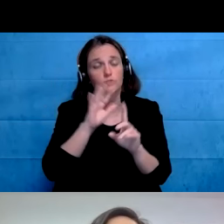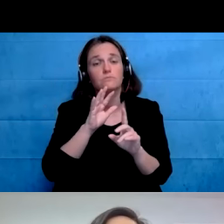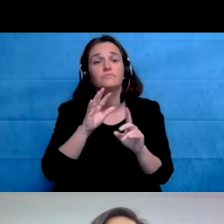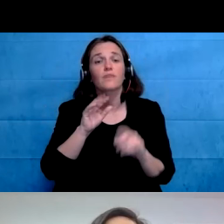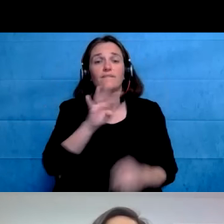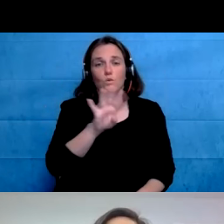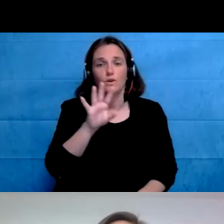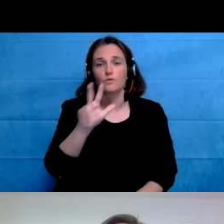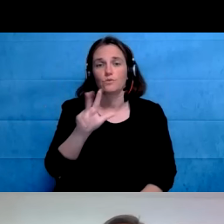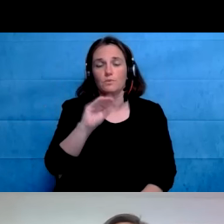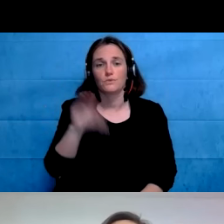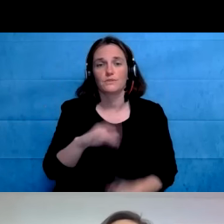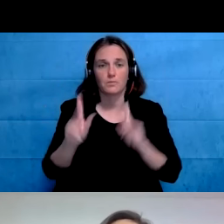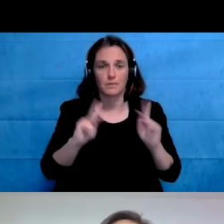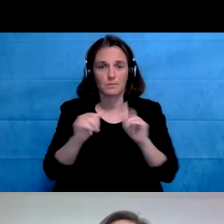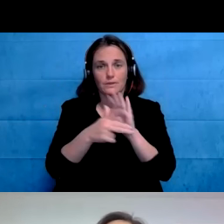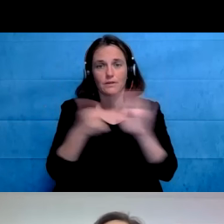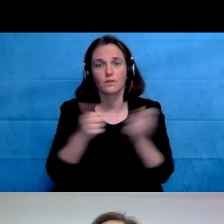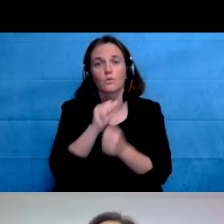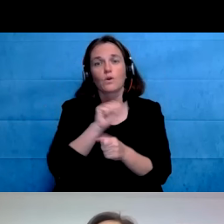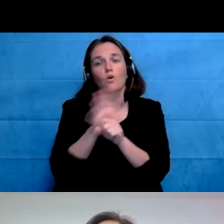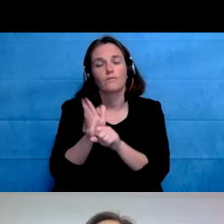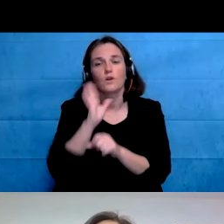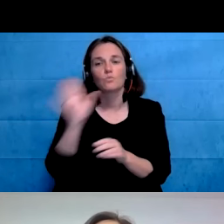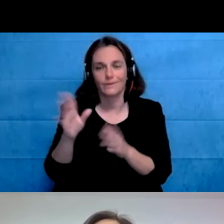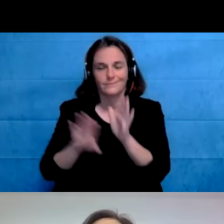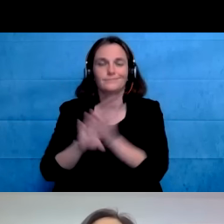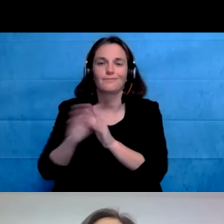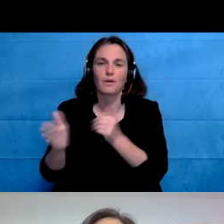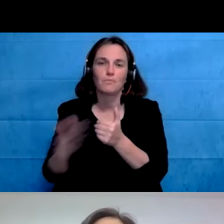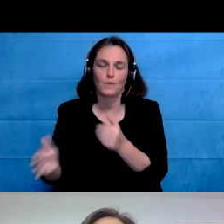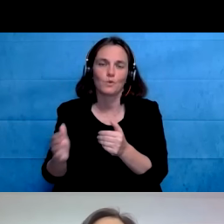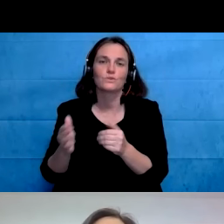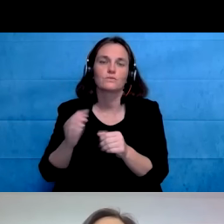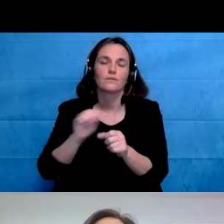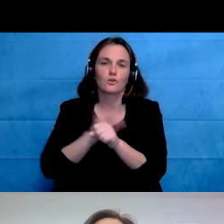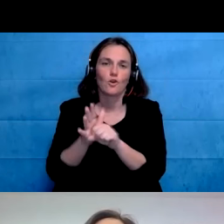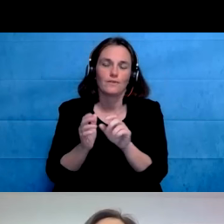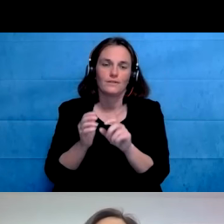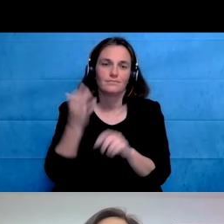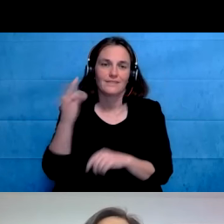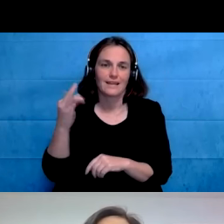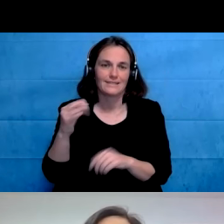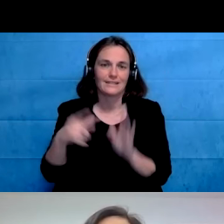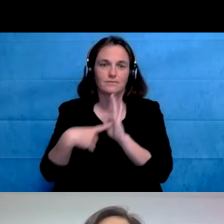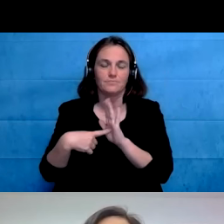of individuals who are diagnosed with COVID-19 will end up developing Post COVID-19 Syndrome and that percentage will increase to 57%